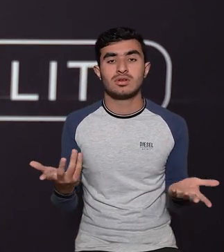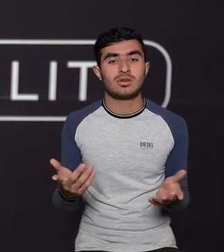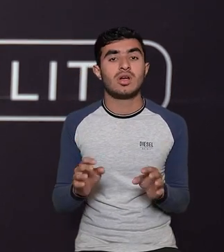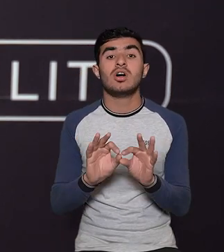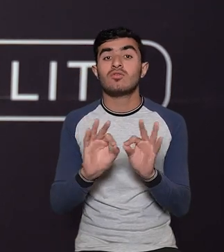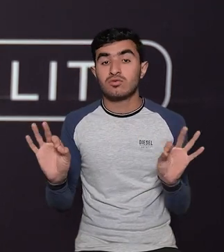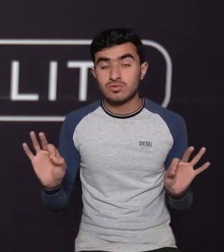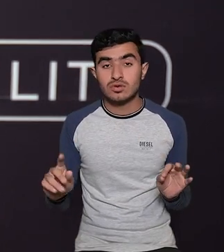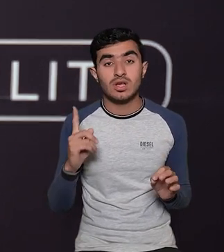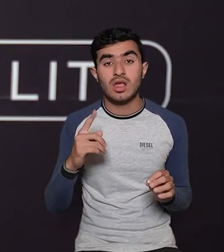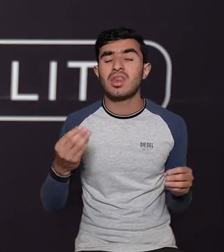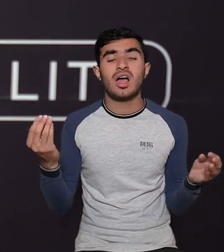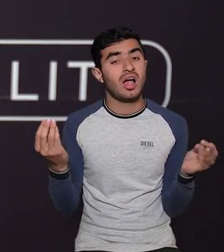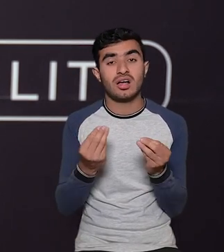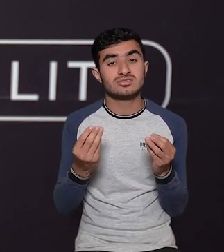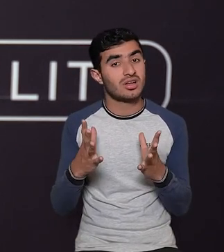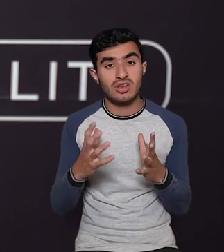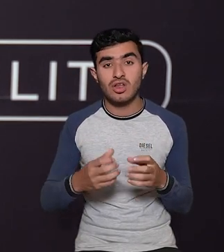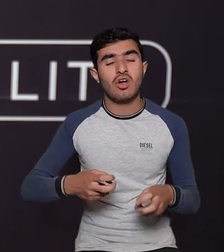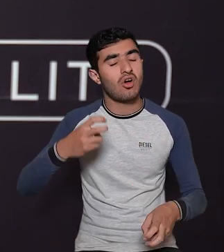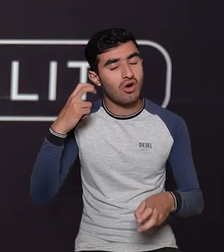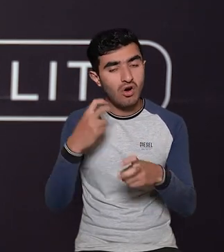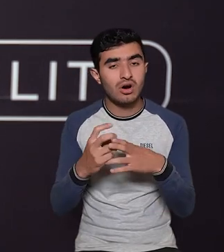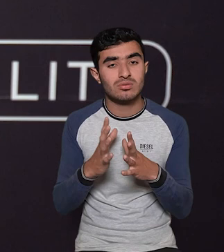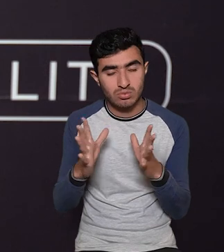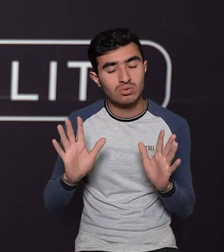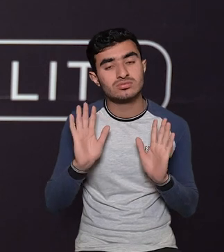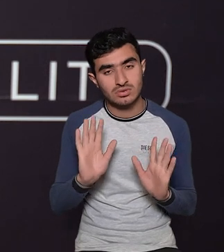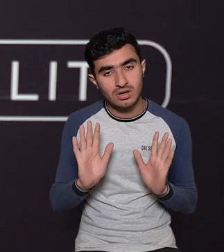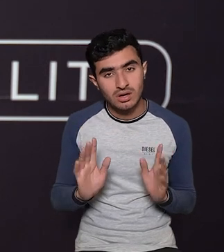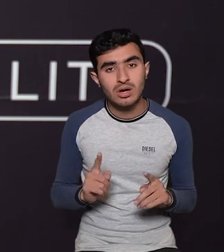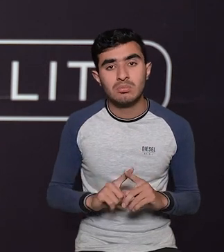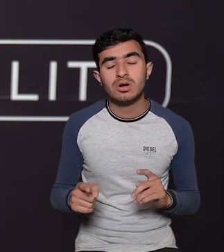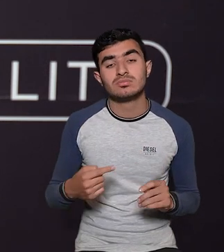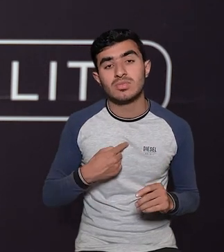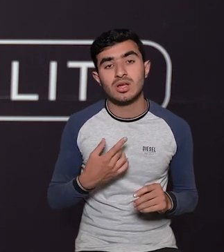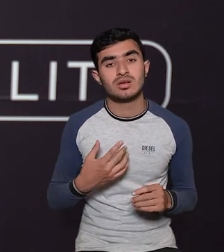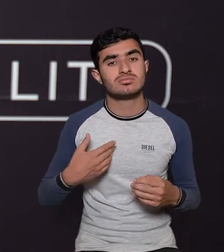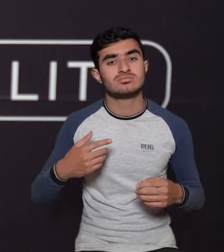It was very difficult, but I did not give up.